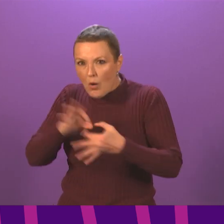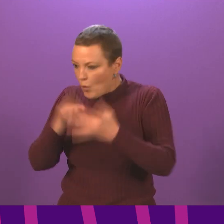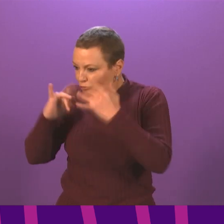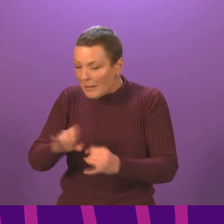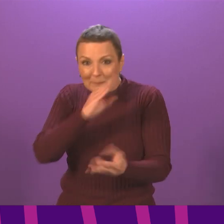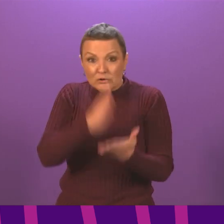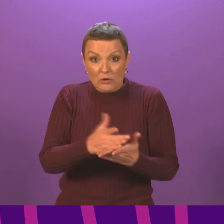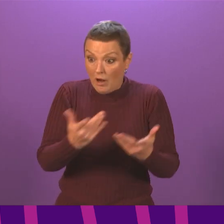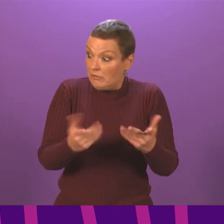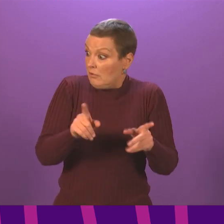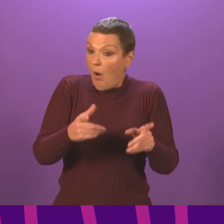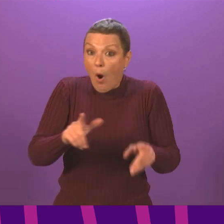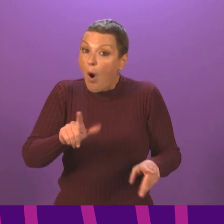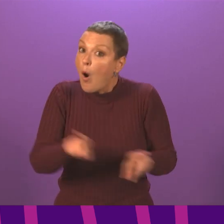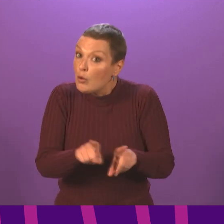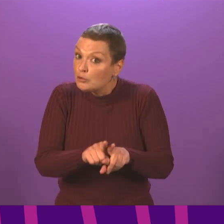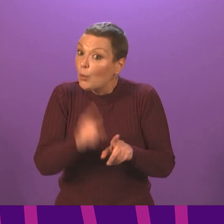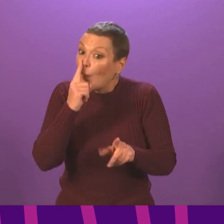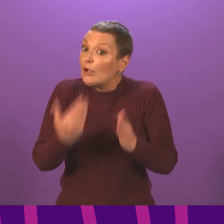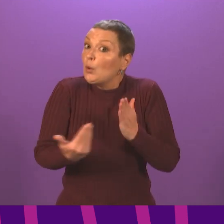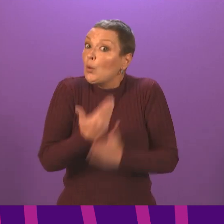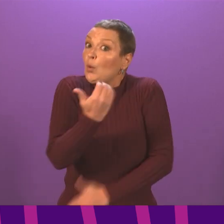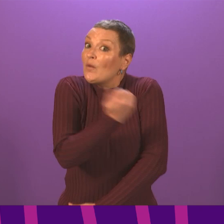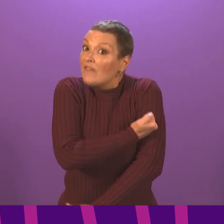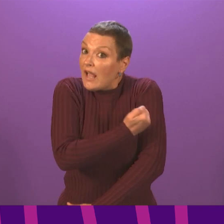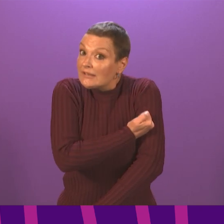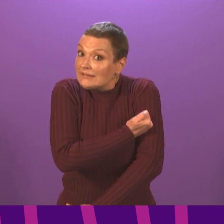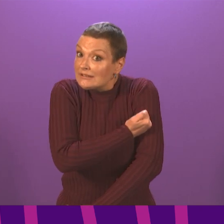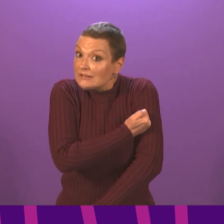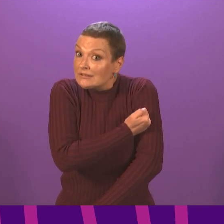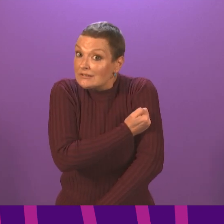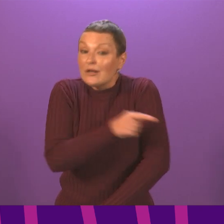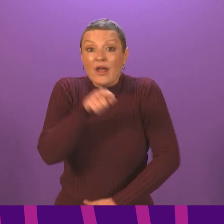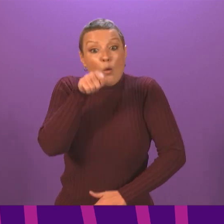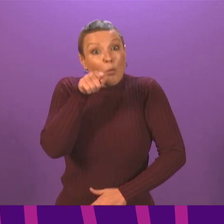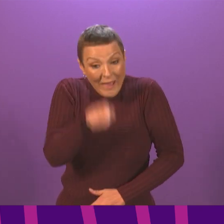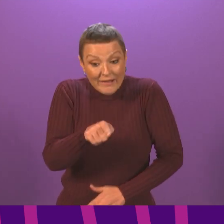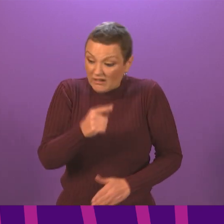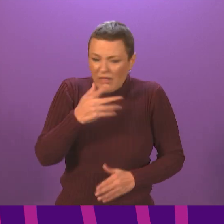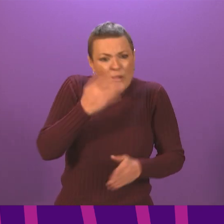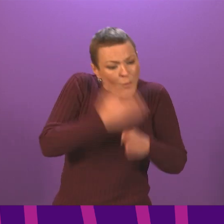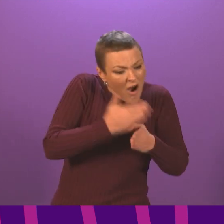and care settings, and vaccines, when they come—work to greatest effect only when they